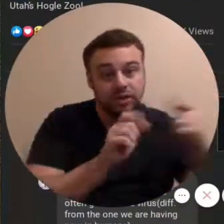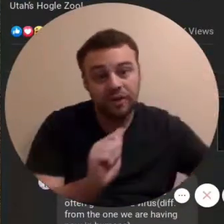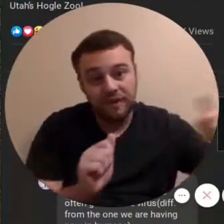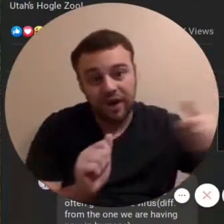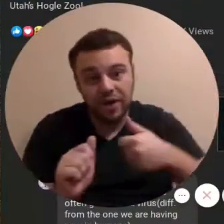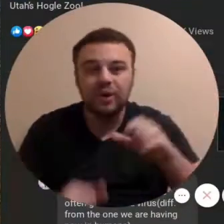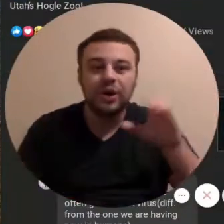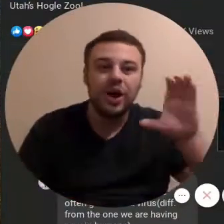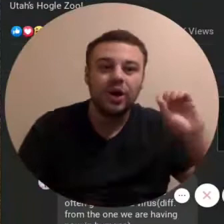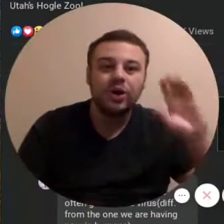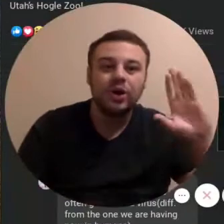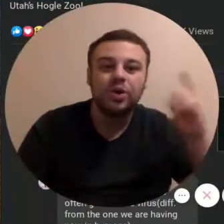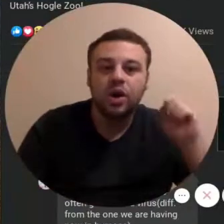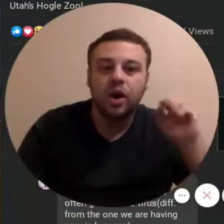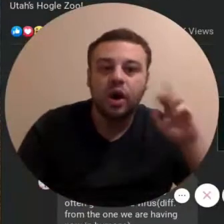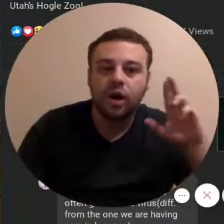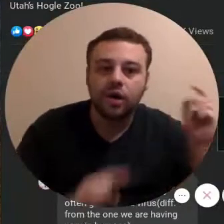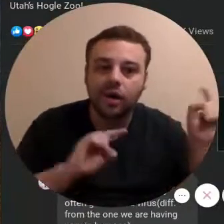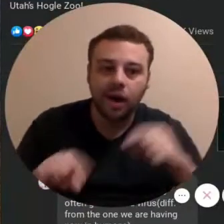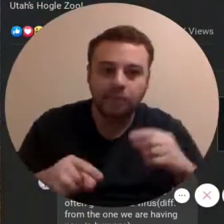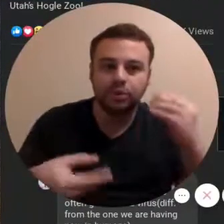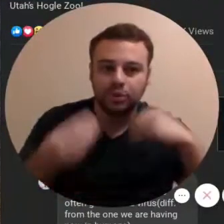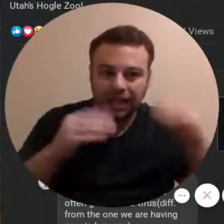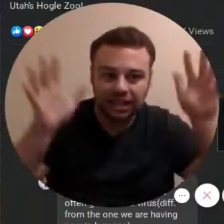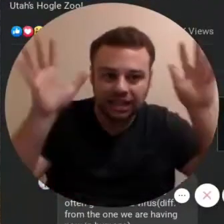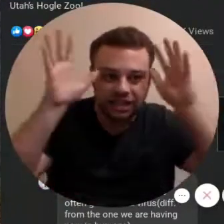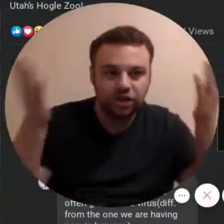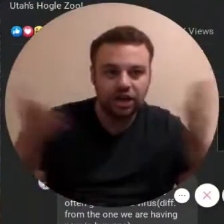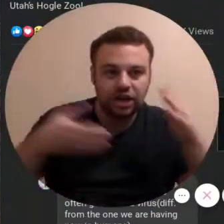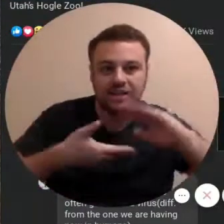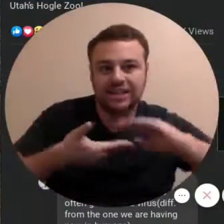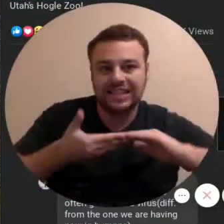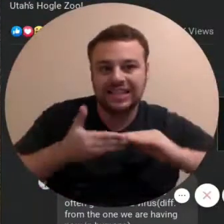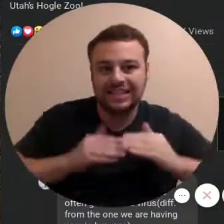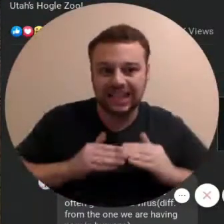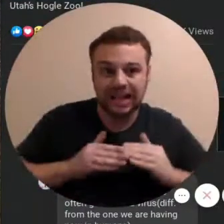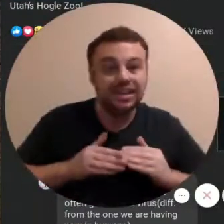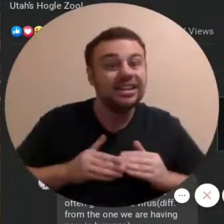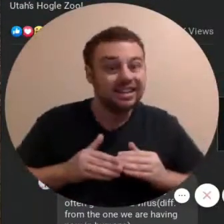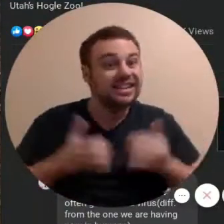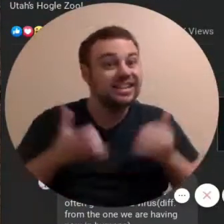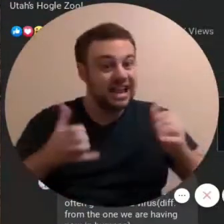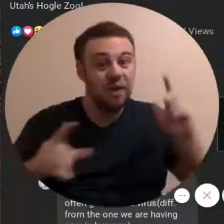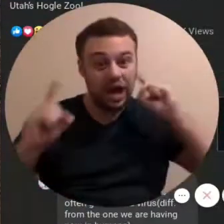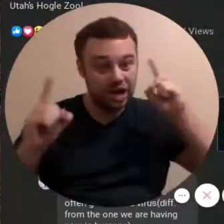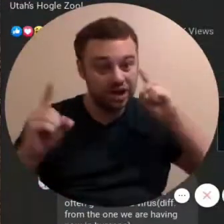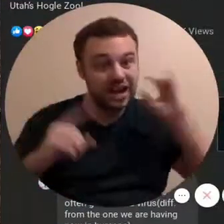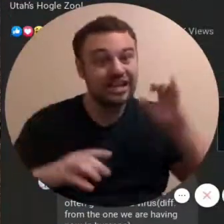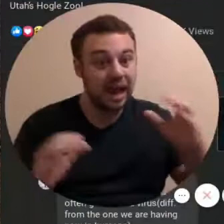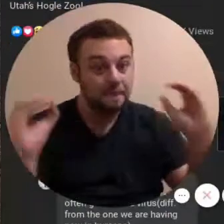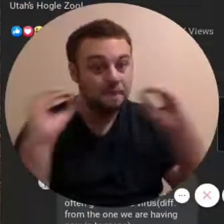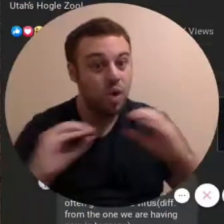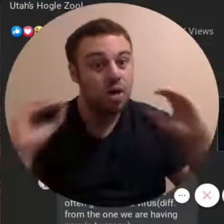So that's why we're kind of hearing a little bit more about some of these cougars, is that there just aren't enough wild areas left for them.